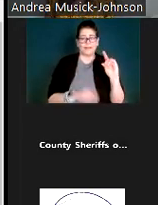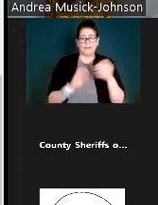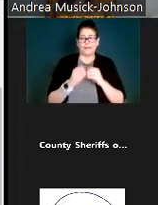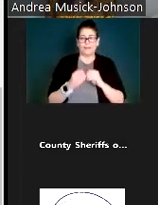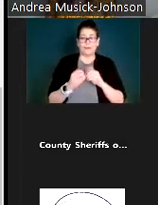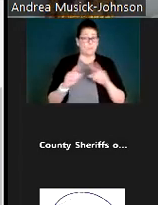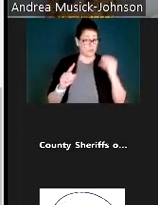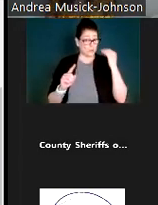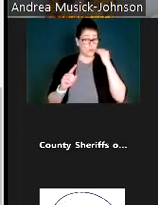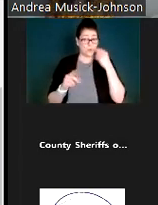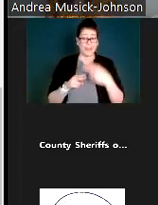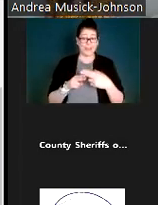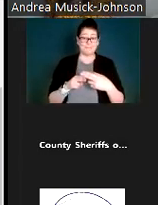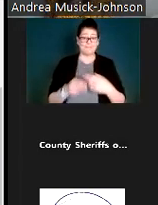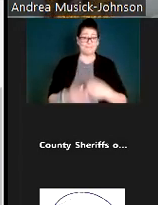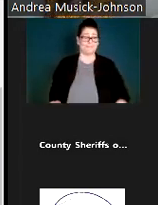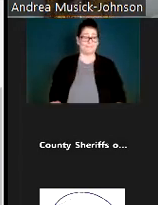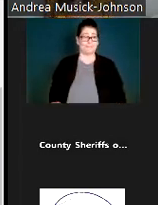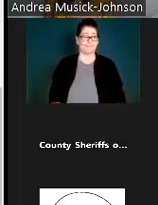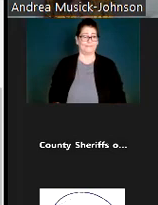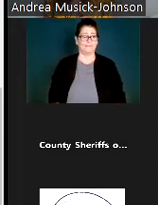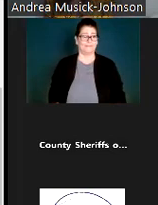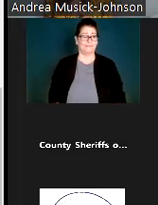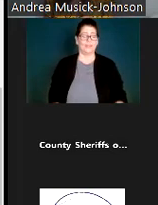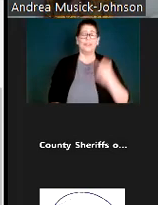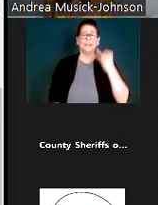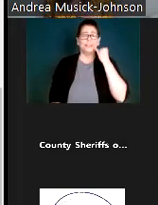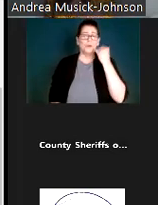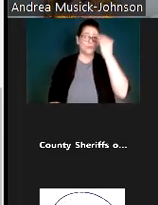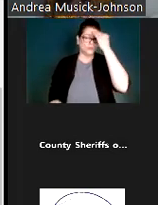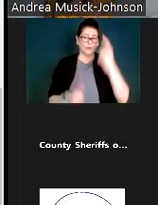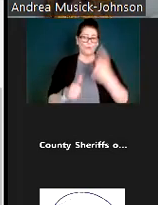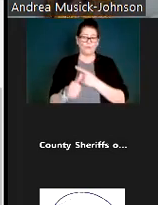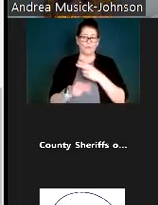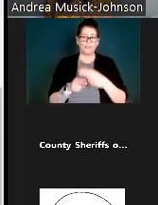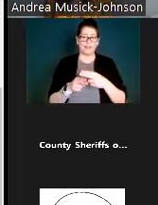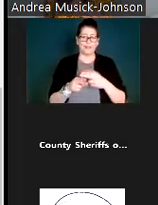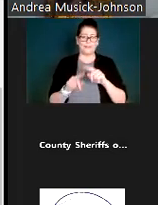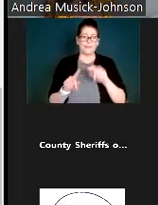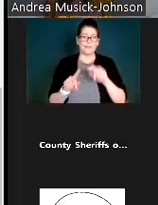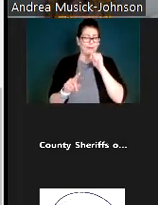And let's just say that you knew the first name, but you weren't sure of the last name - you knew it started with a J or an O.